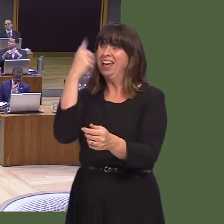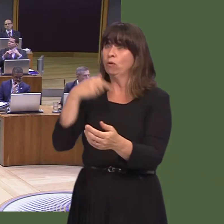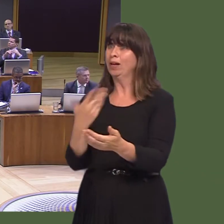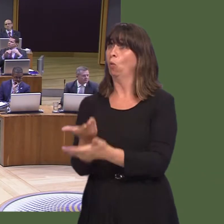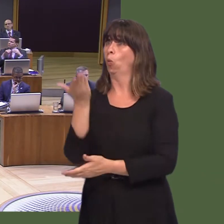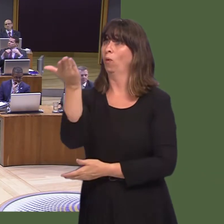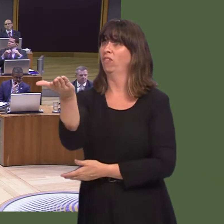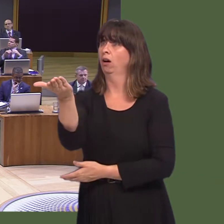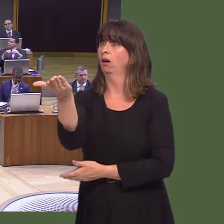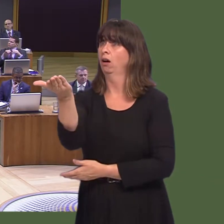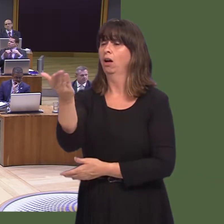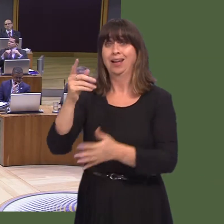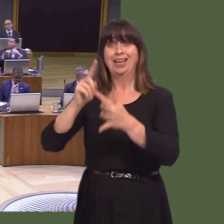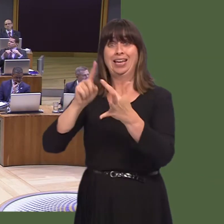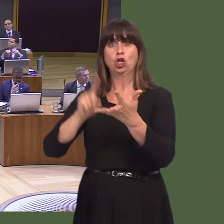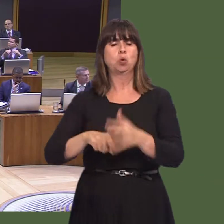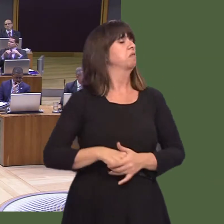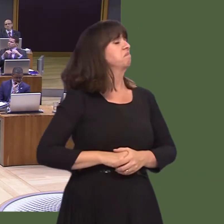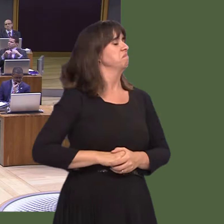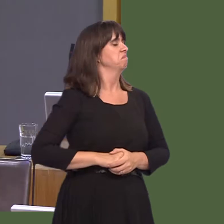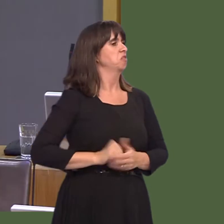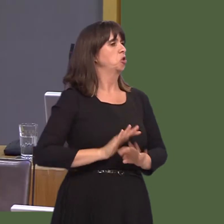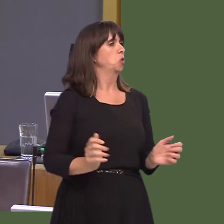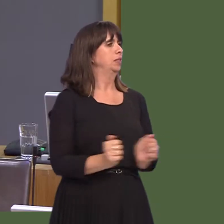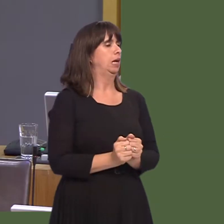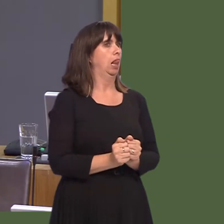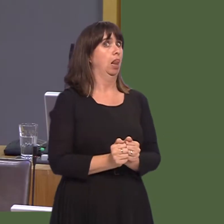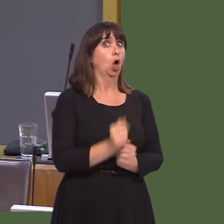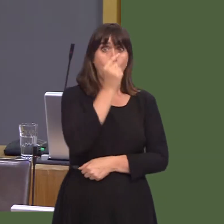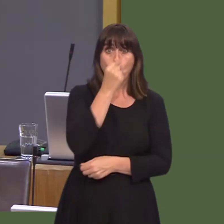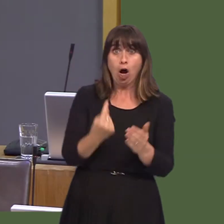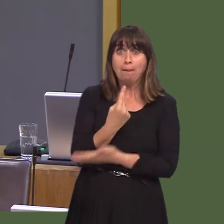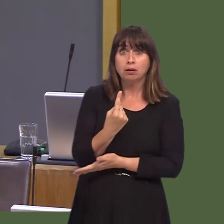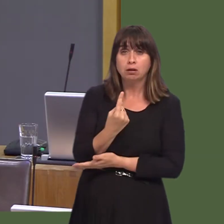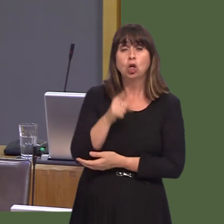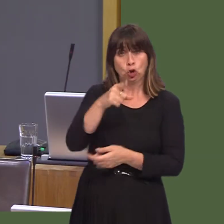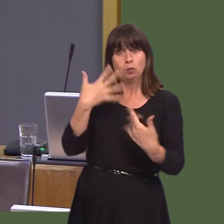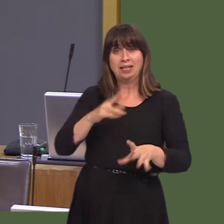Westminster is in chaos, and leaving the EU without a deal now looks more likely than ever.